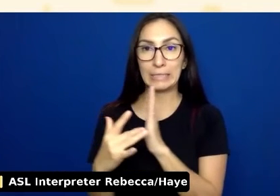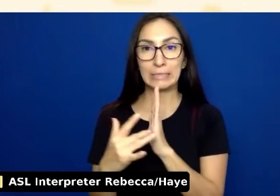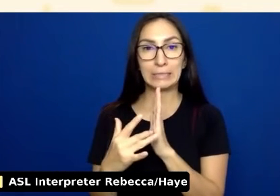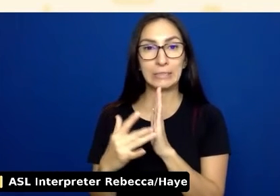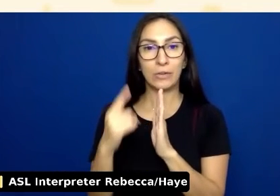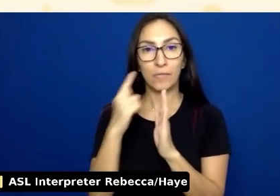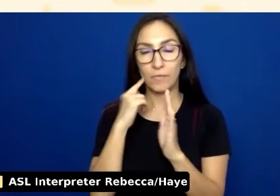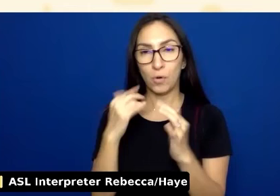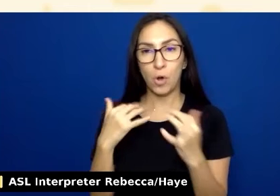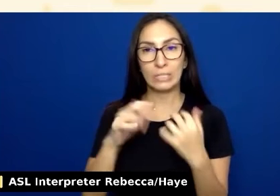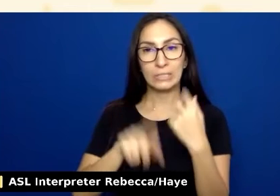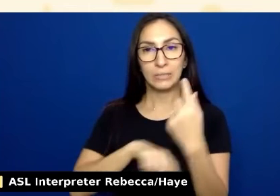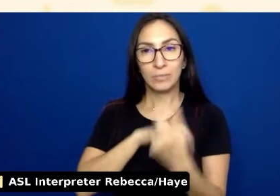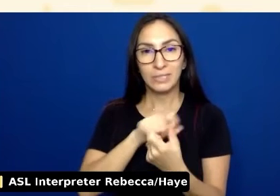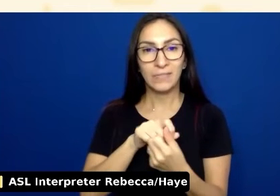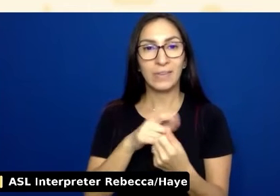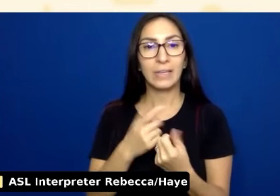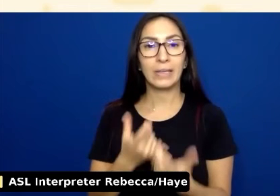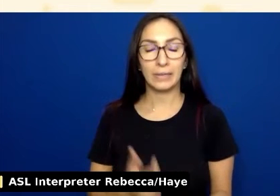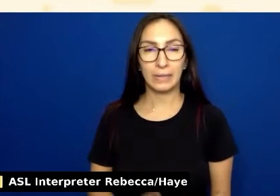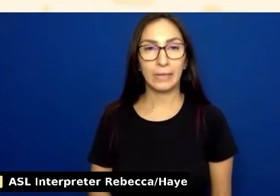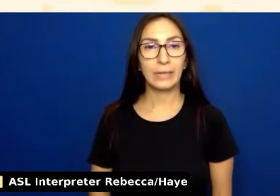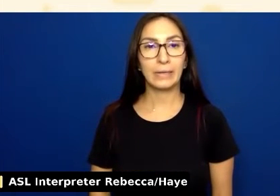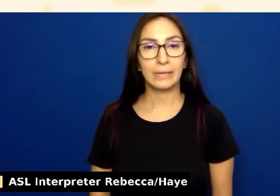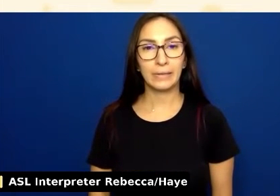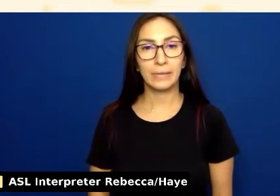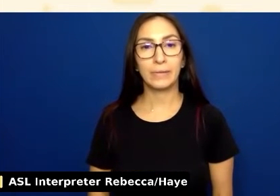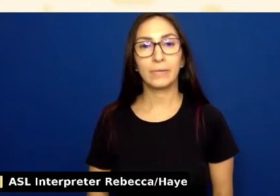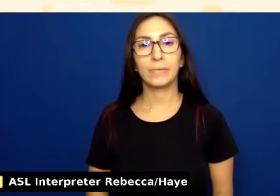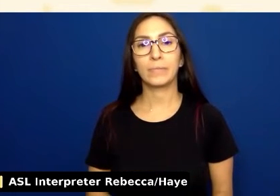like the Roving tab index, as well as the ARIA active descent.